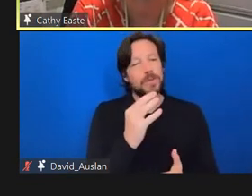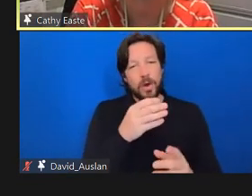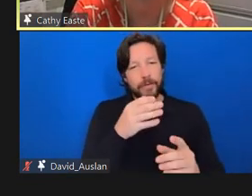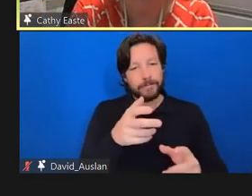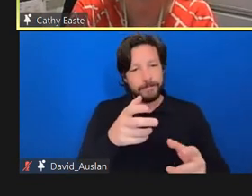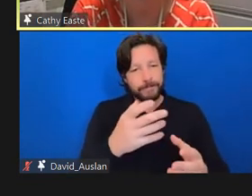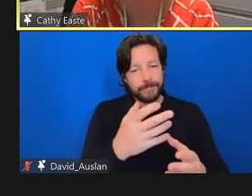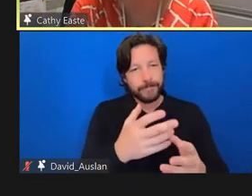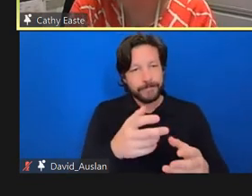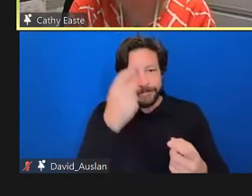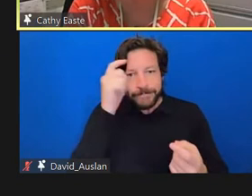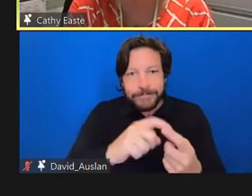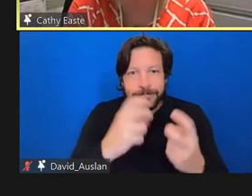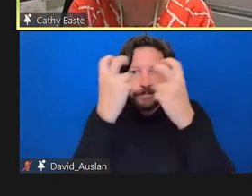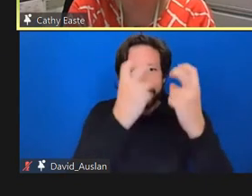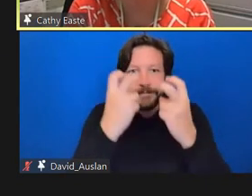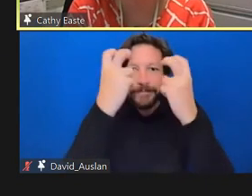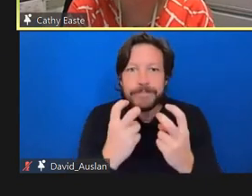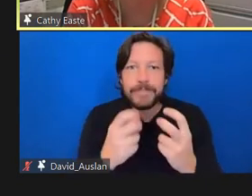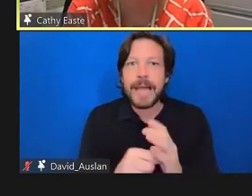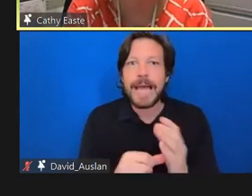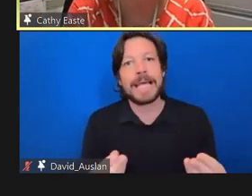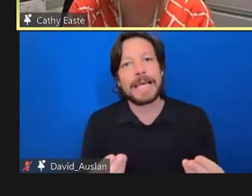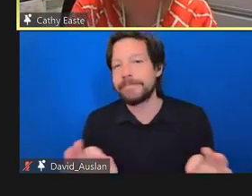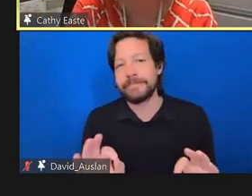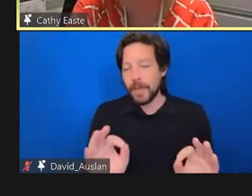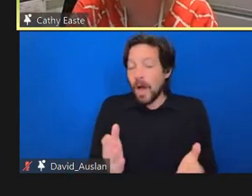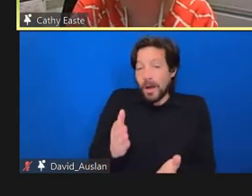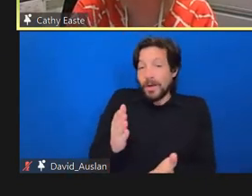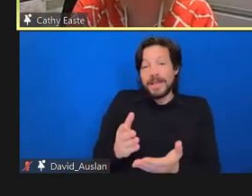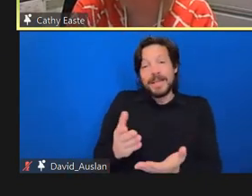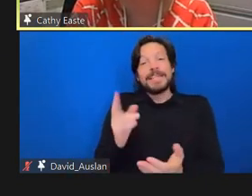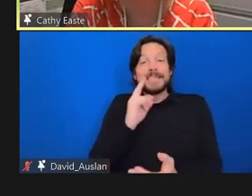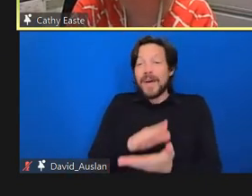hard of hearing students, I guarantee you they're probably your most expensive students, but it's